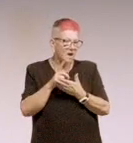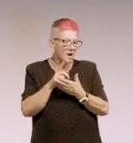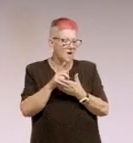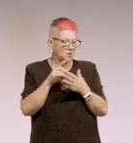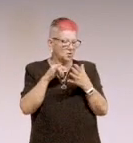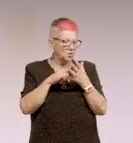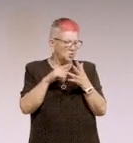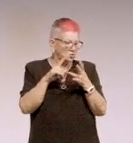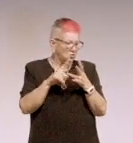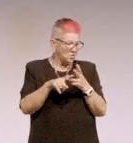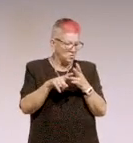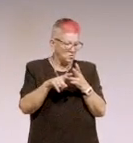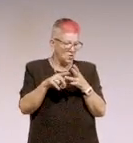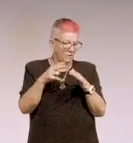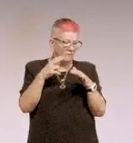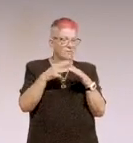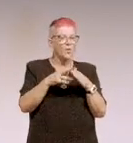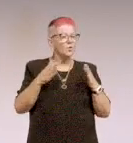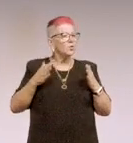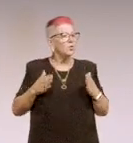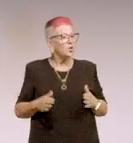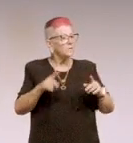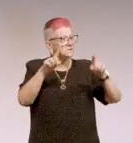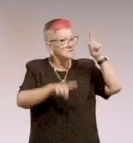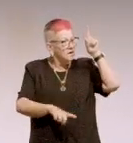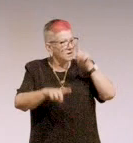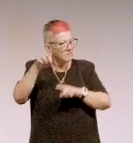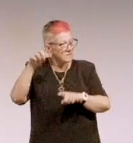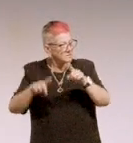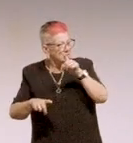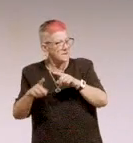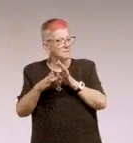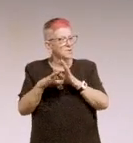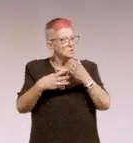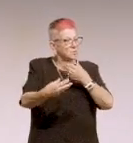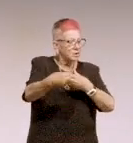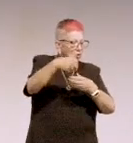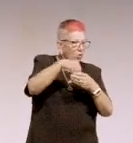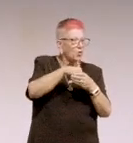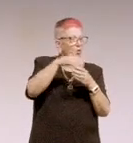into account human diversity, which include learning from people and